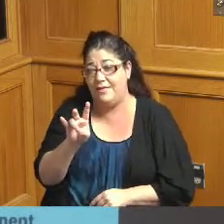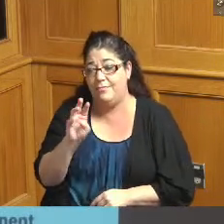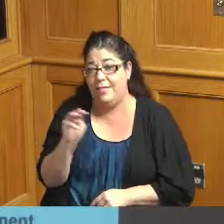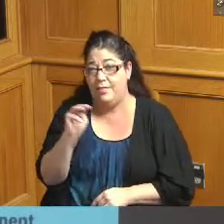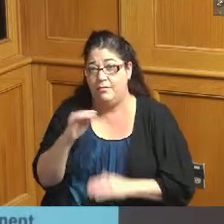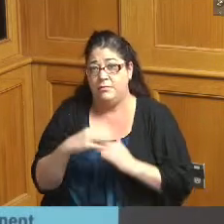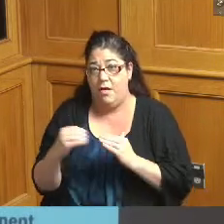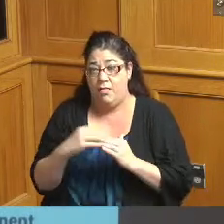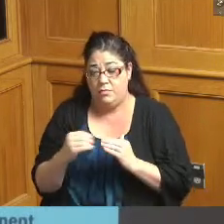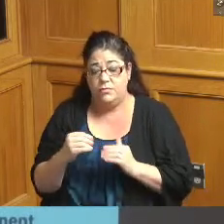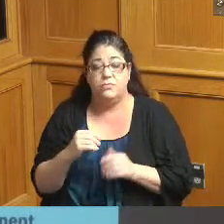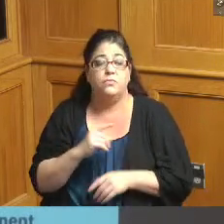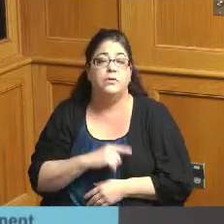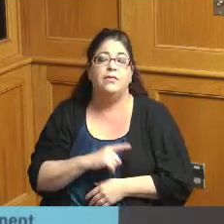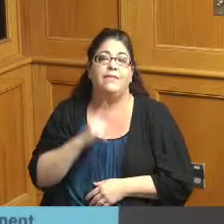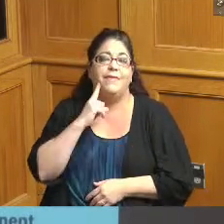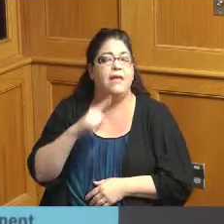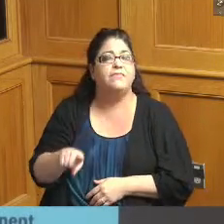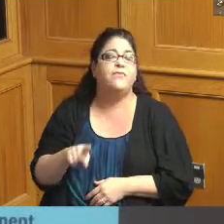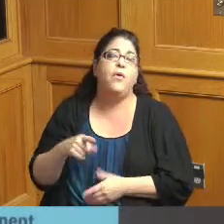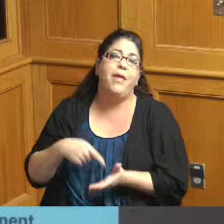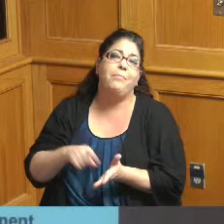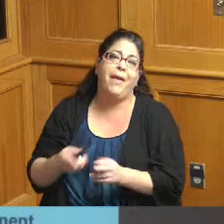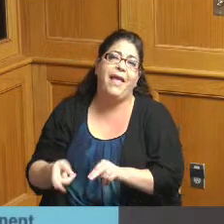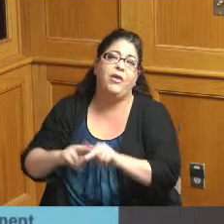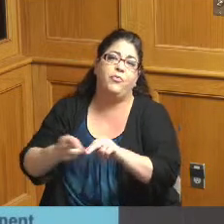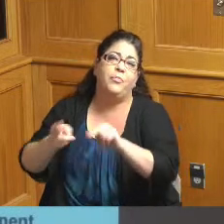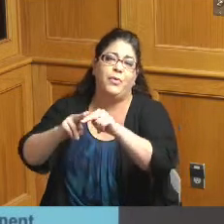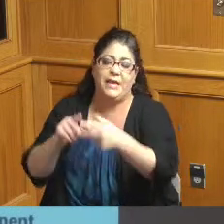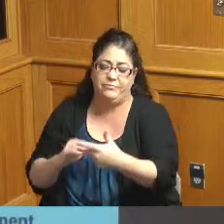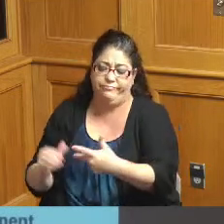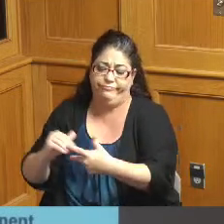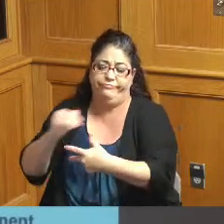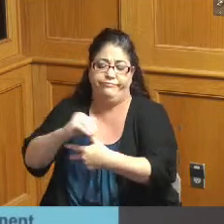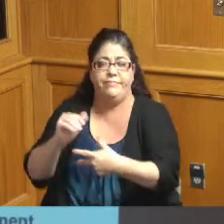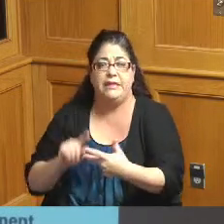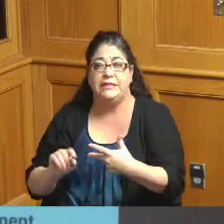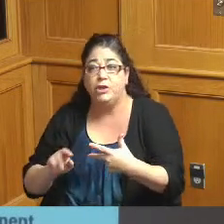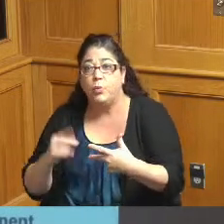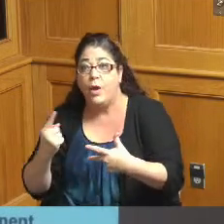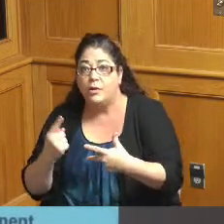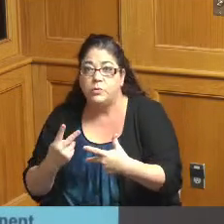really centers on the youth center pay that tiered pay plan I talked about previously our health care